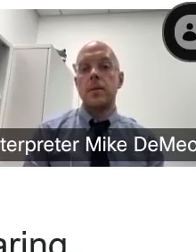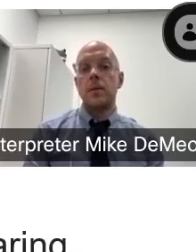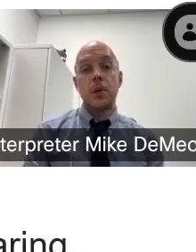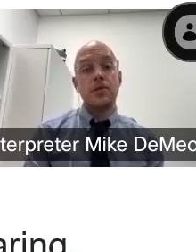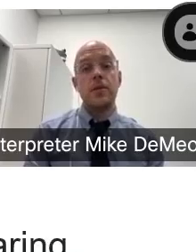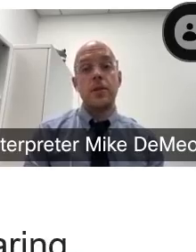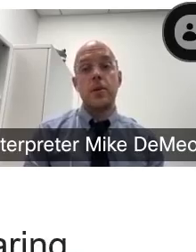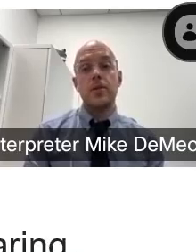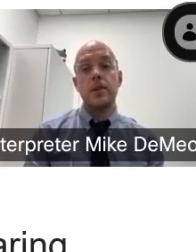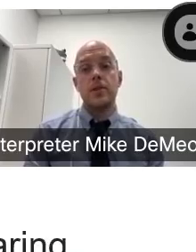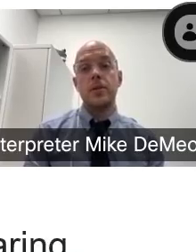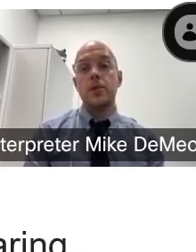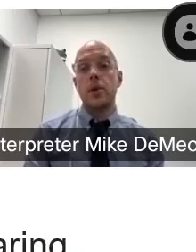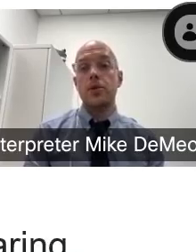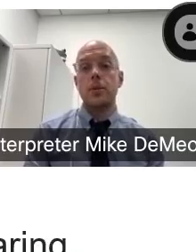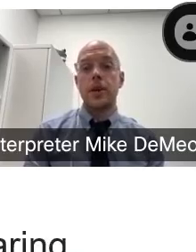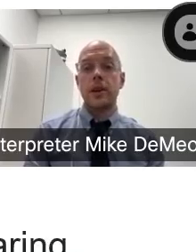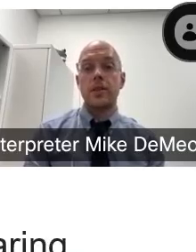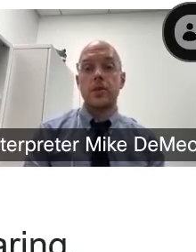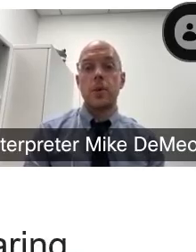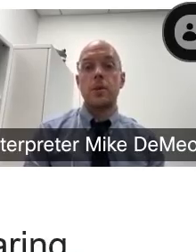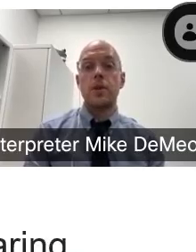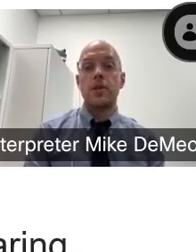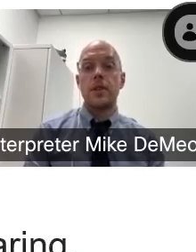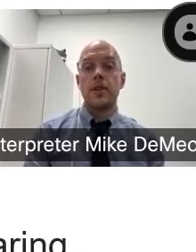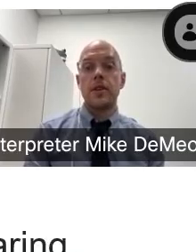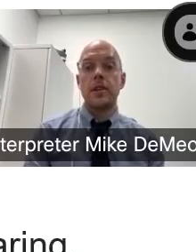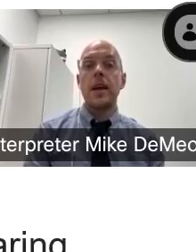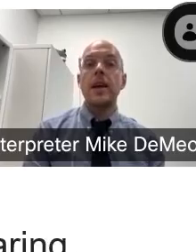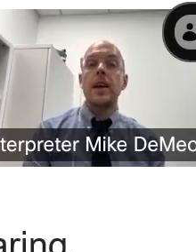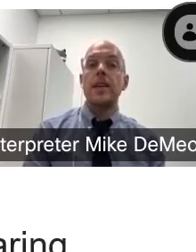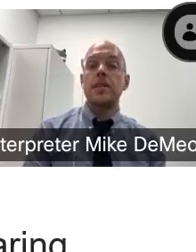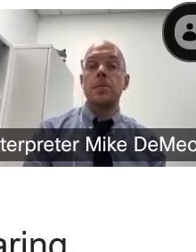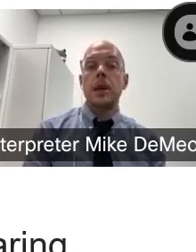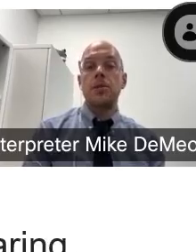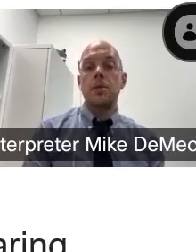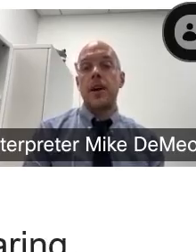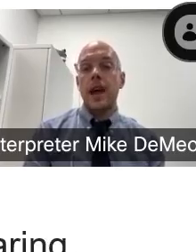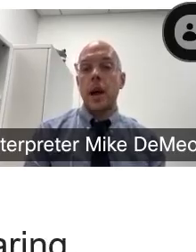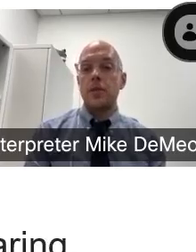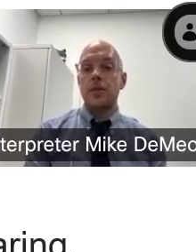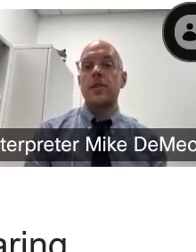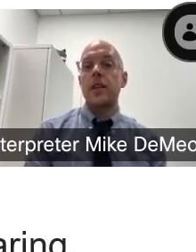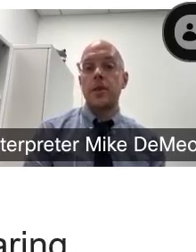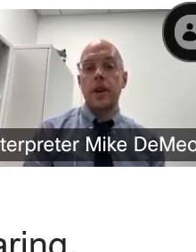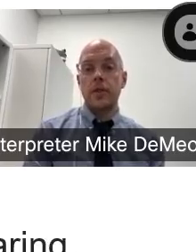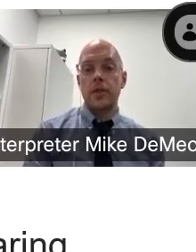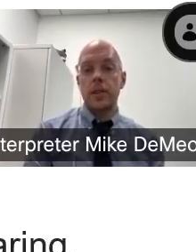especially for those individuals who are older Americans and who may be losing their hearing aids to be able to provide captions for telephone conversations.